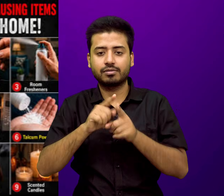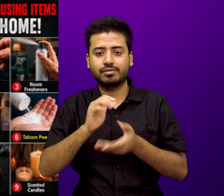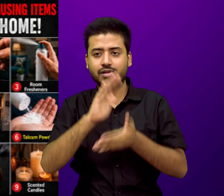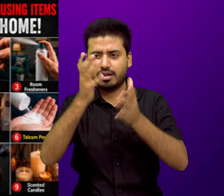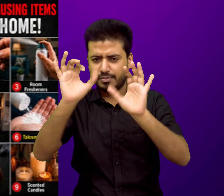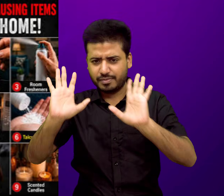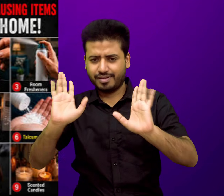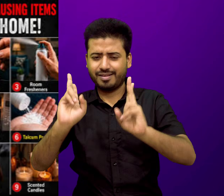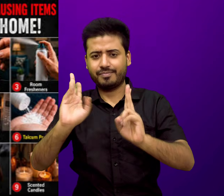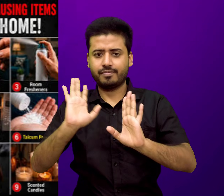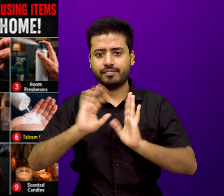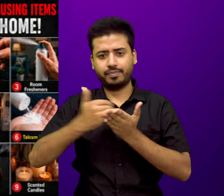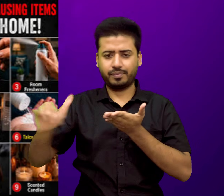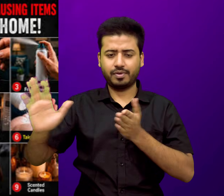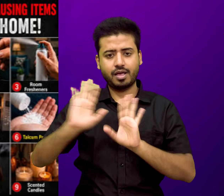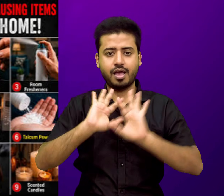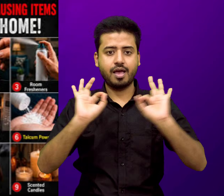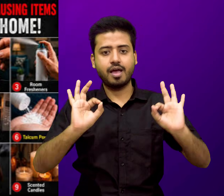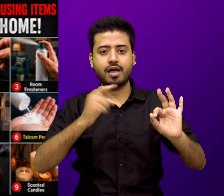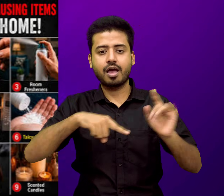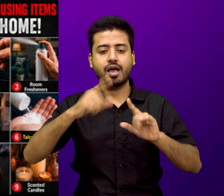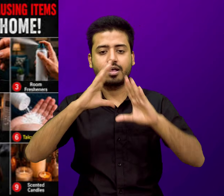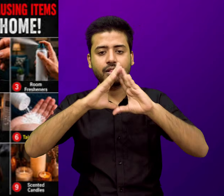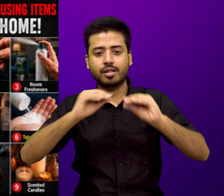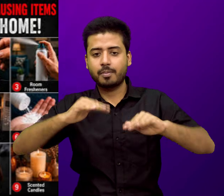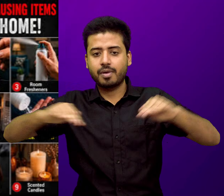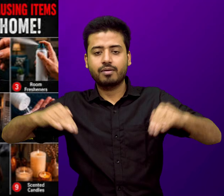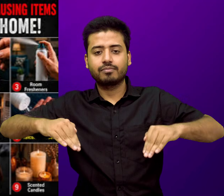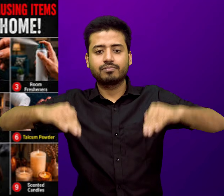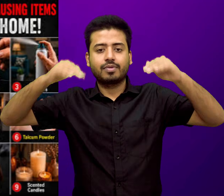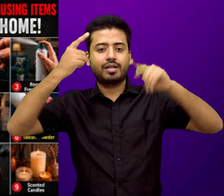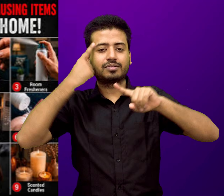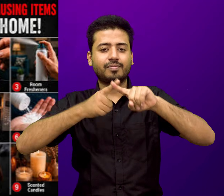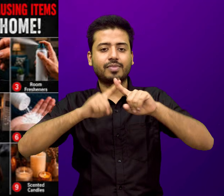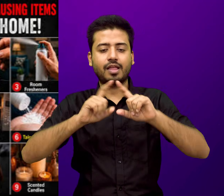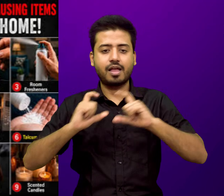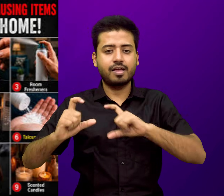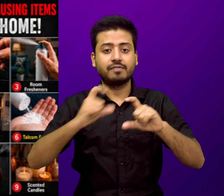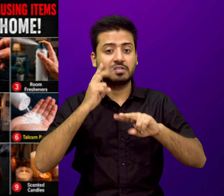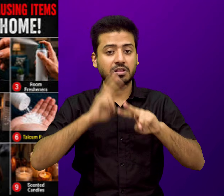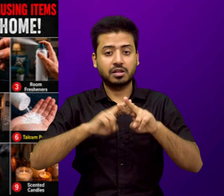or natural odor absorbers instead. Scented candles. Paraffin based candles release